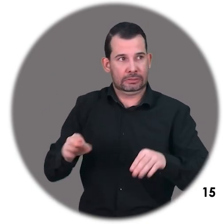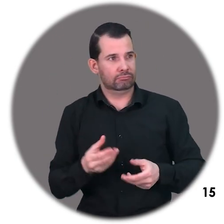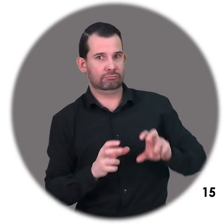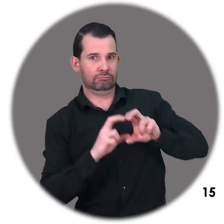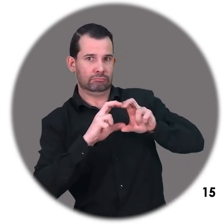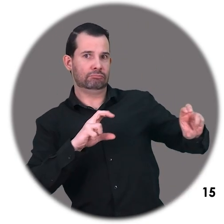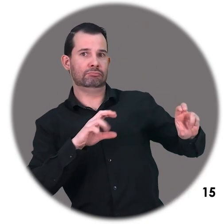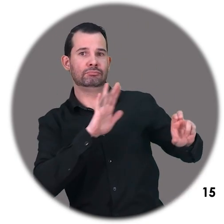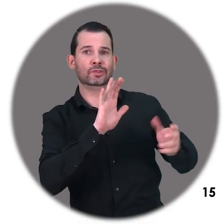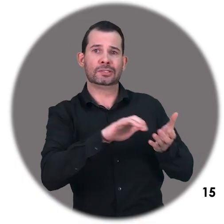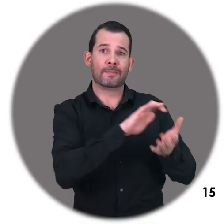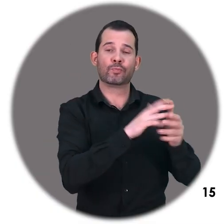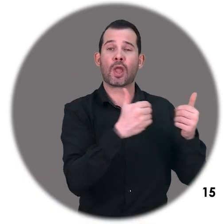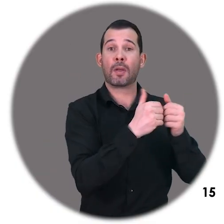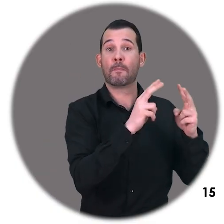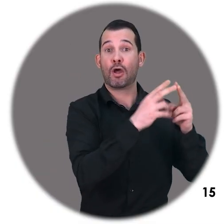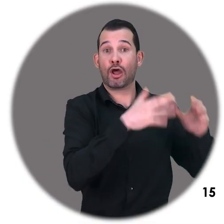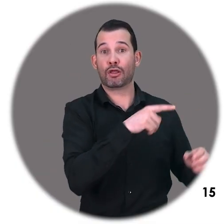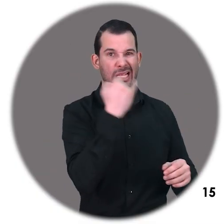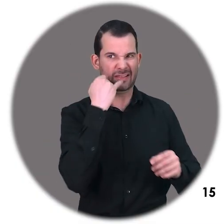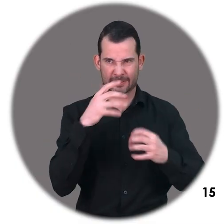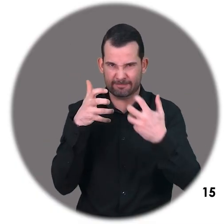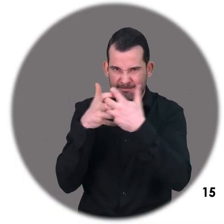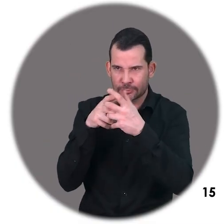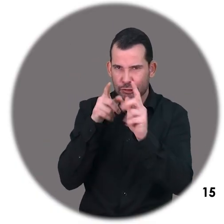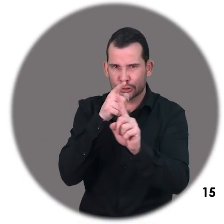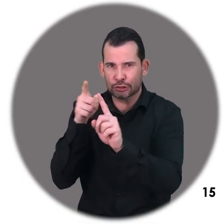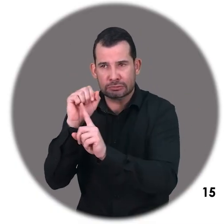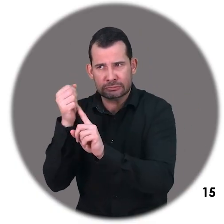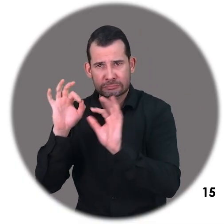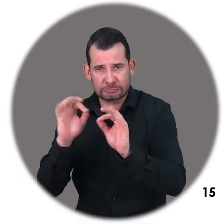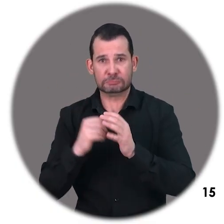income with your spouse or common-law partner if you meet certain conditions.